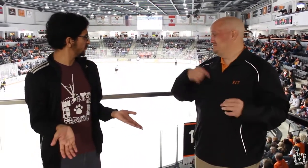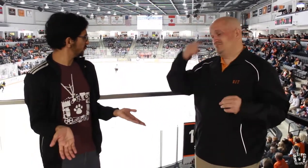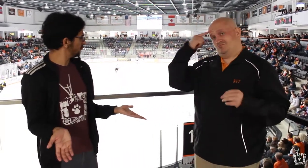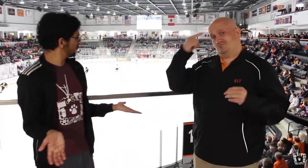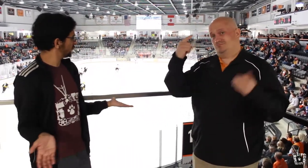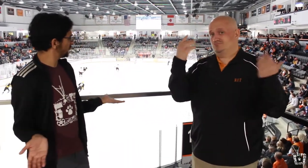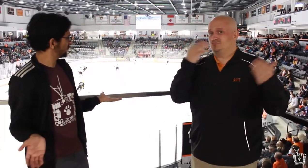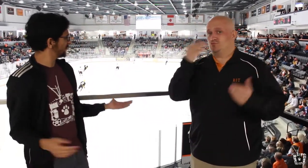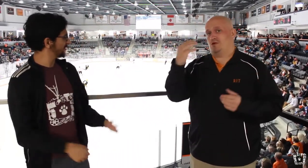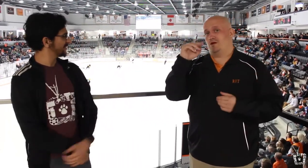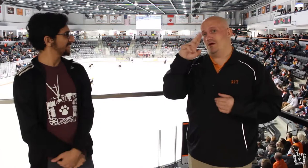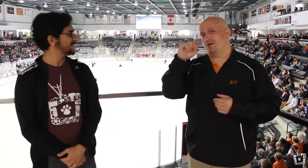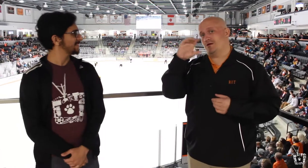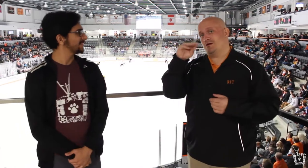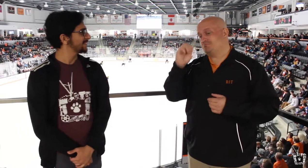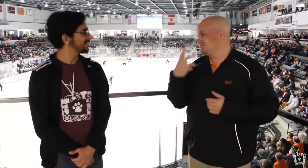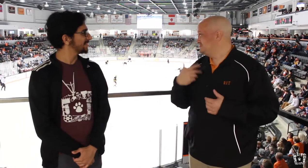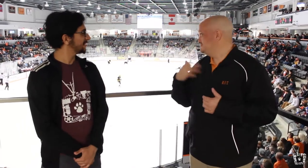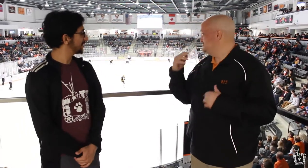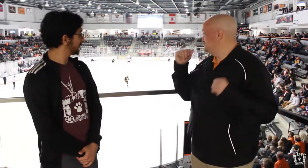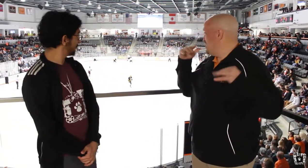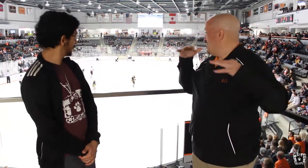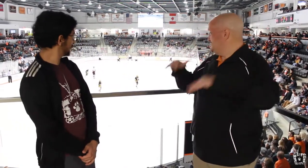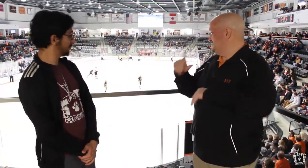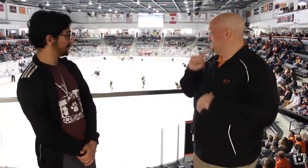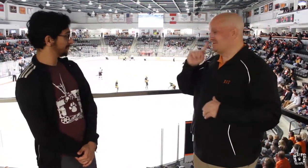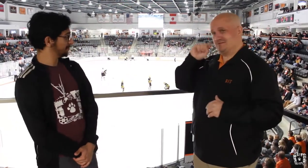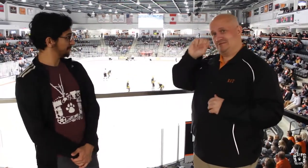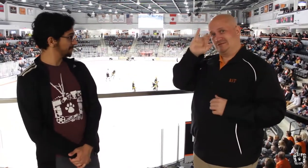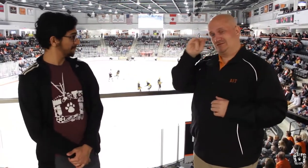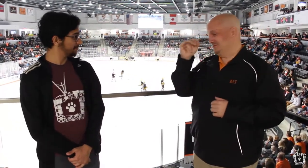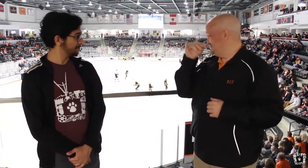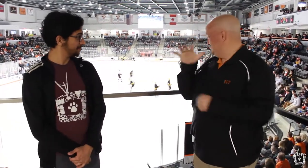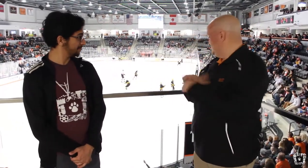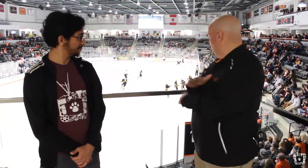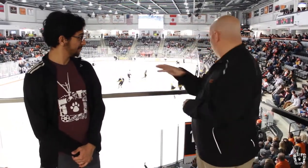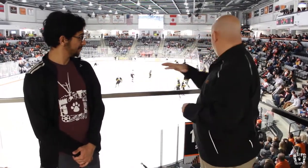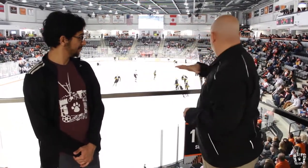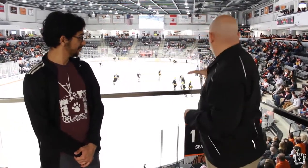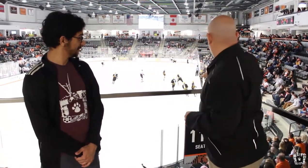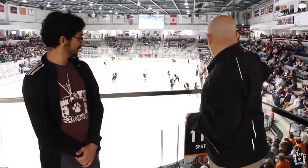I think the outcome is good! Many NTID Deaf students came here.